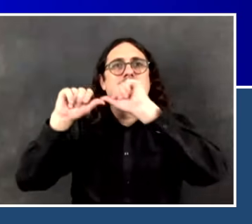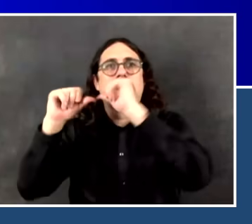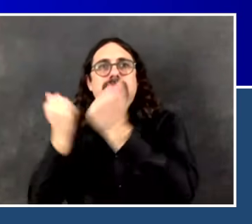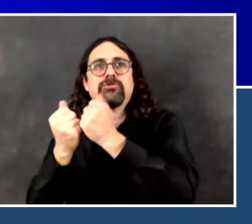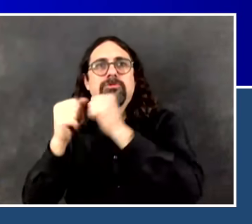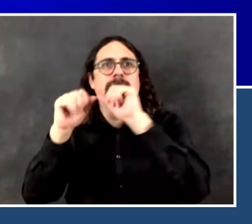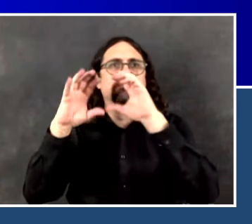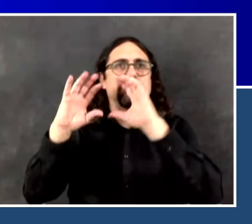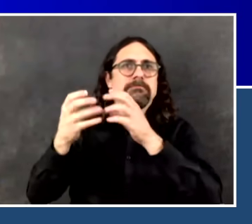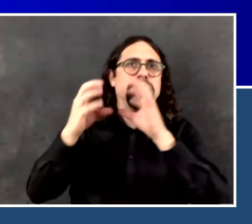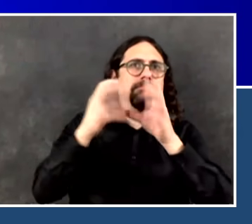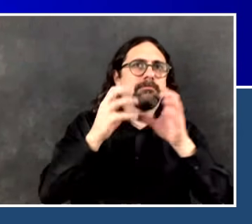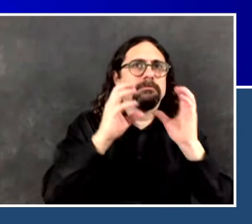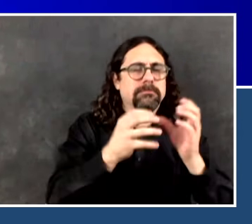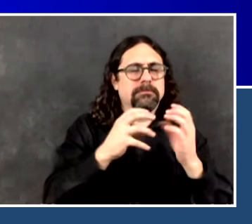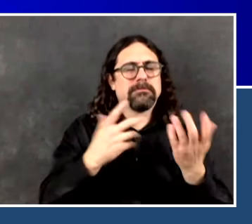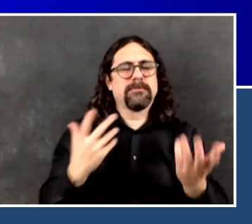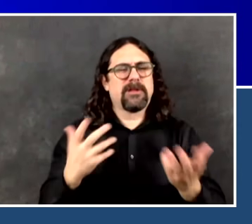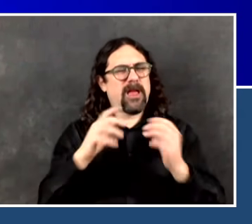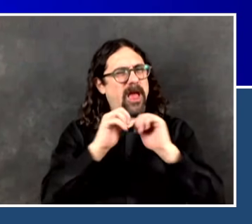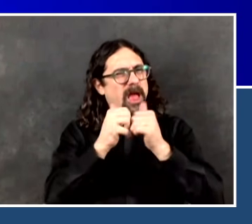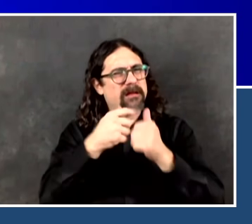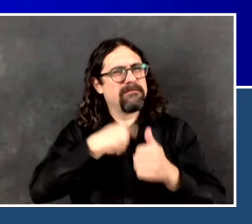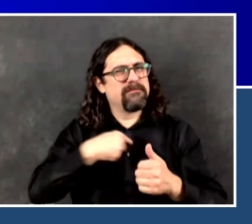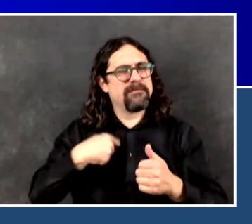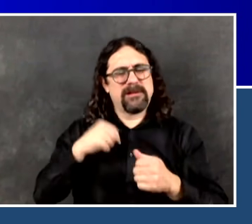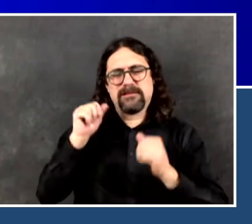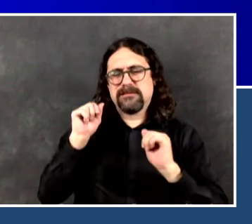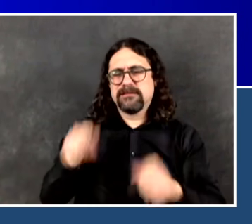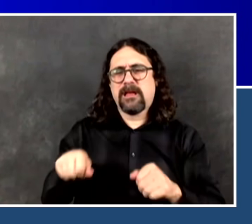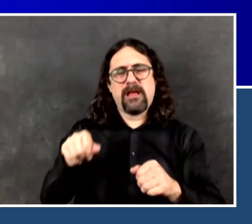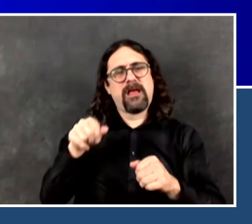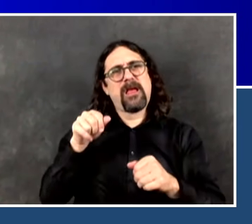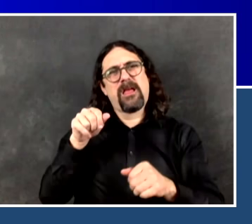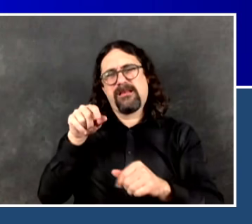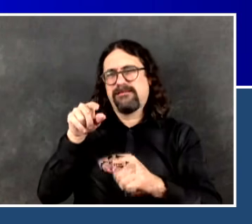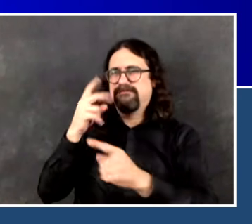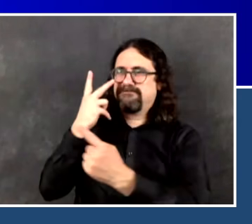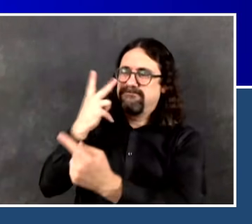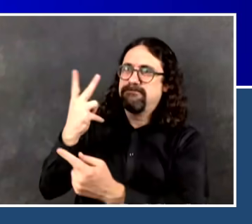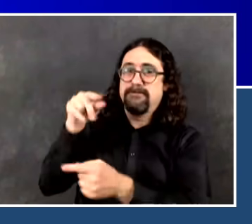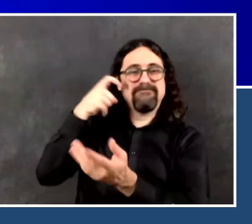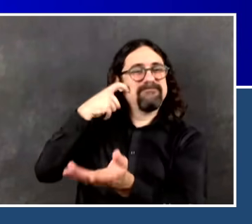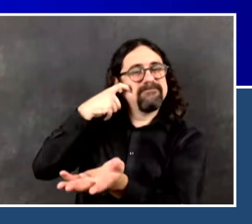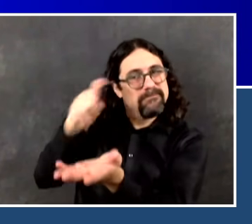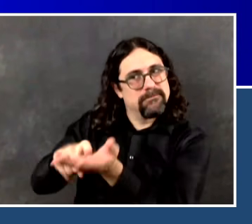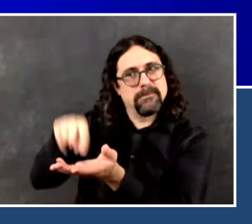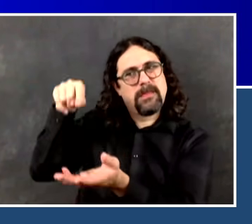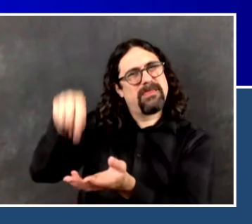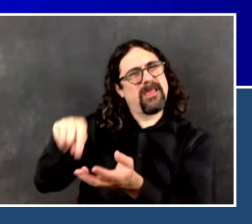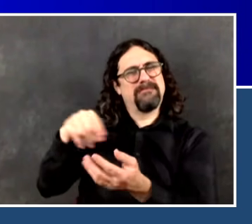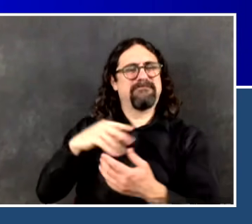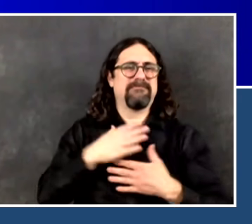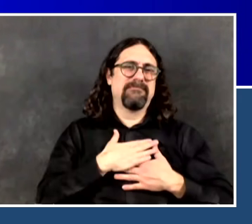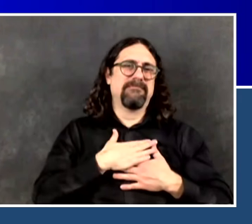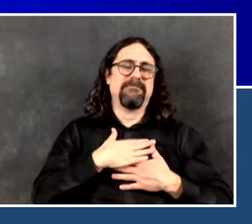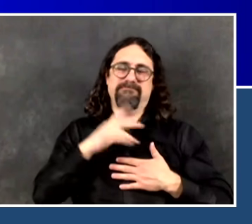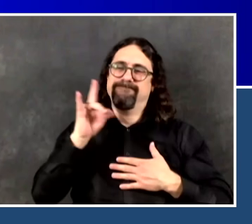PAINFUL REALITY. THIS IS A RIGHT N TOWHING. RIGHT NOW WEAN C START TO ADDRESS THESE